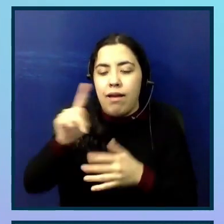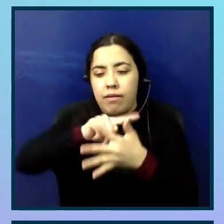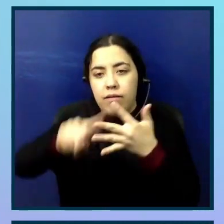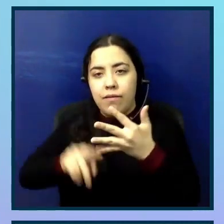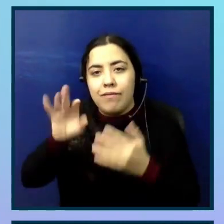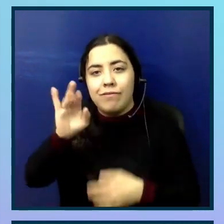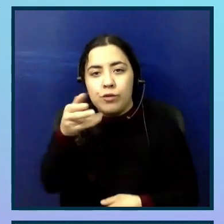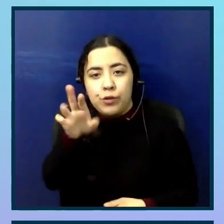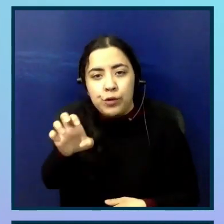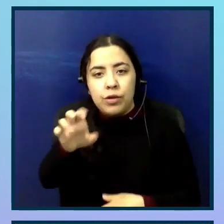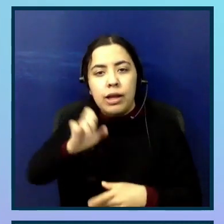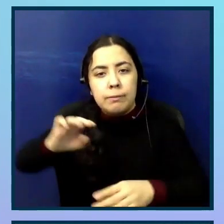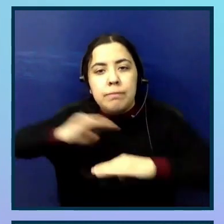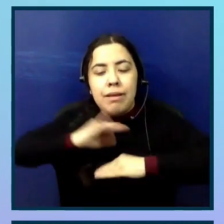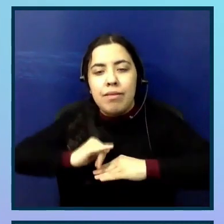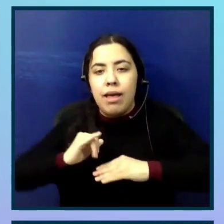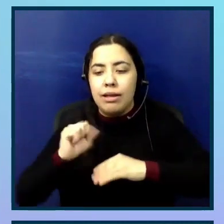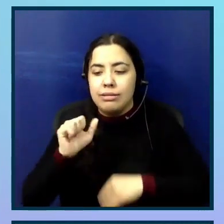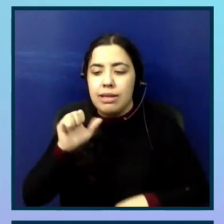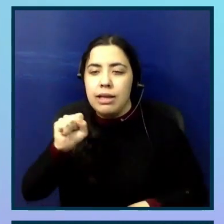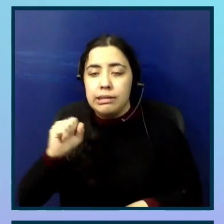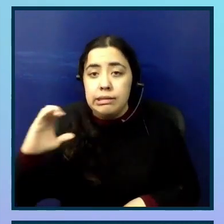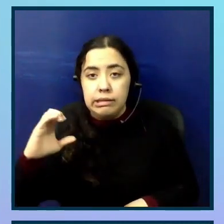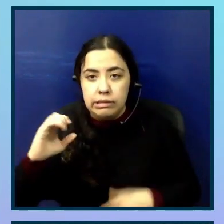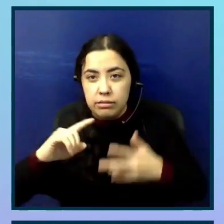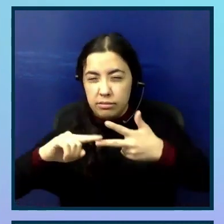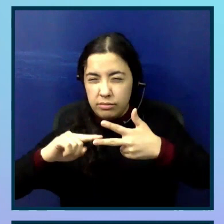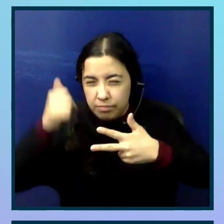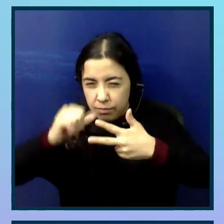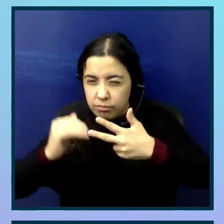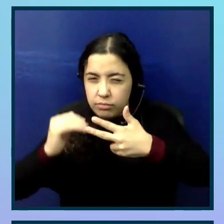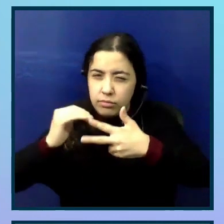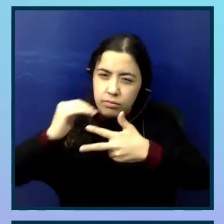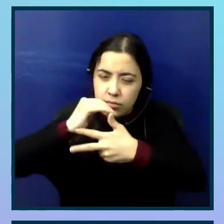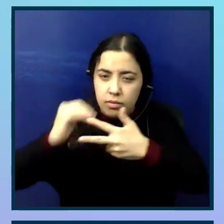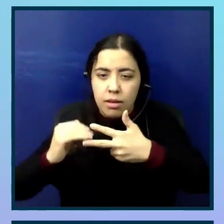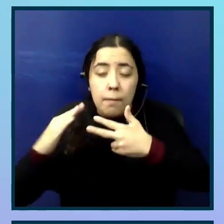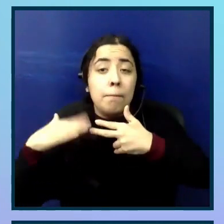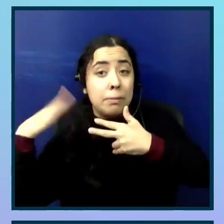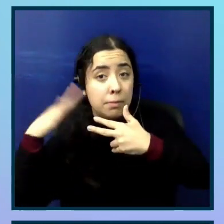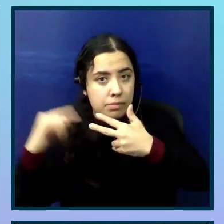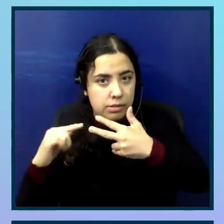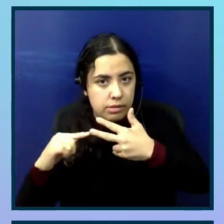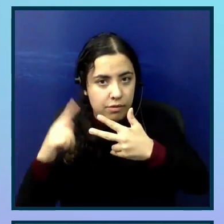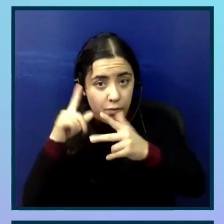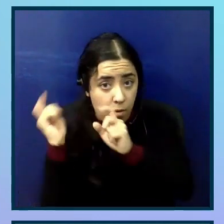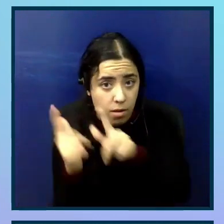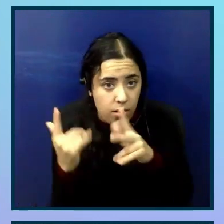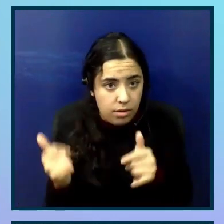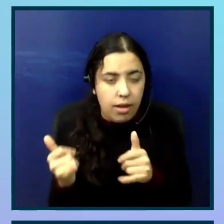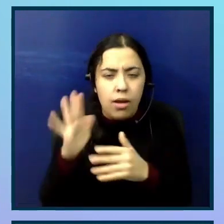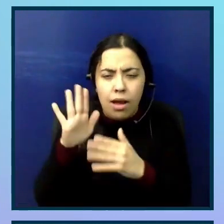the basic compliance rating in order to ship. To help teams get there, we asked them to create accessibility design specs